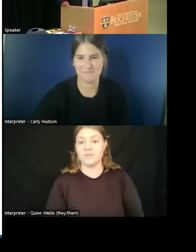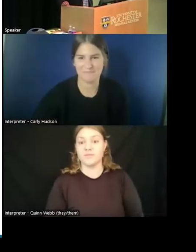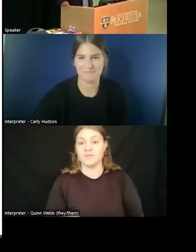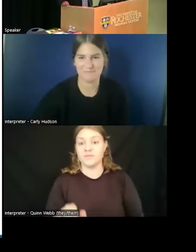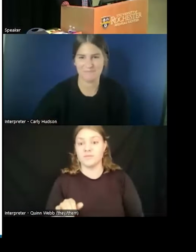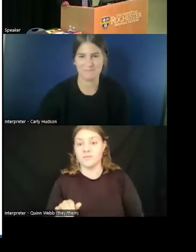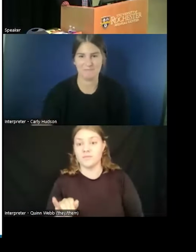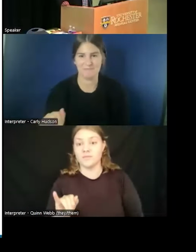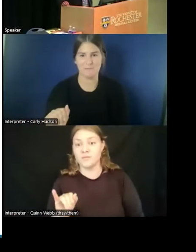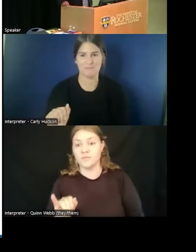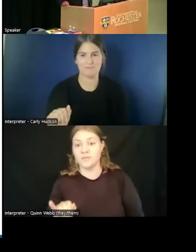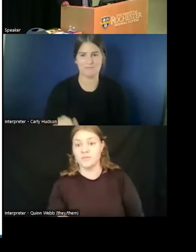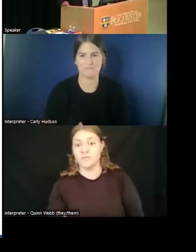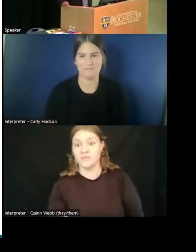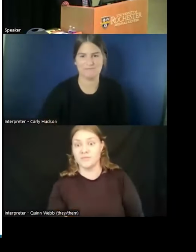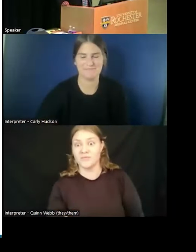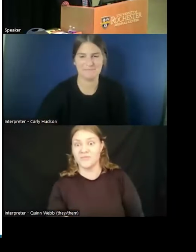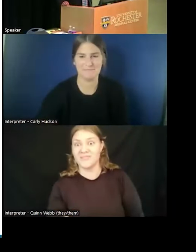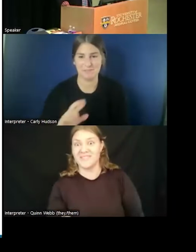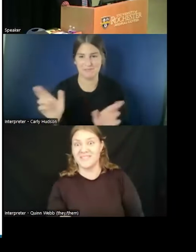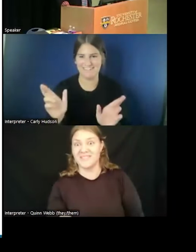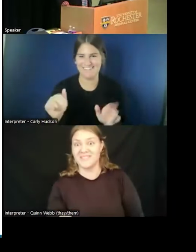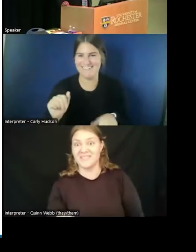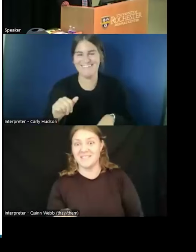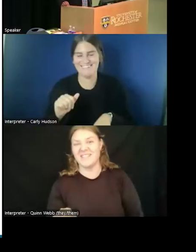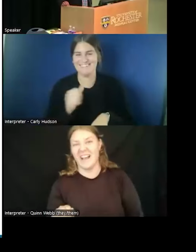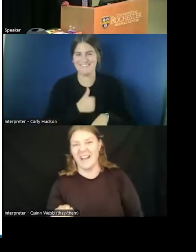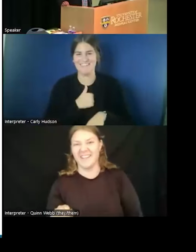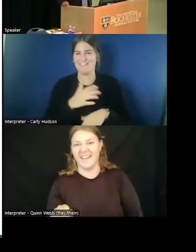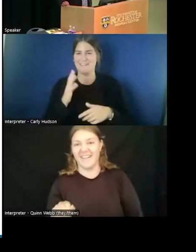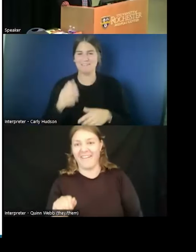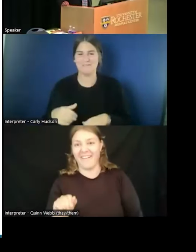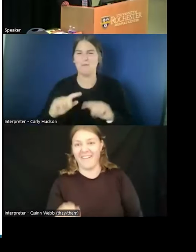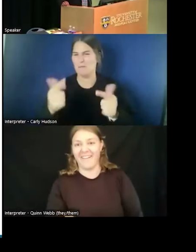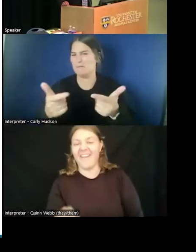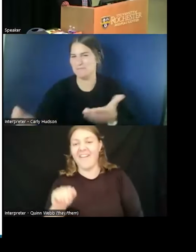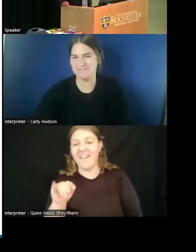he went he never felt like he was being treated with the respect he was never being greeted in